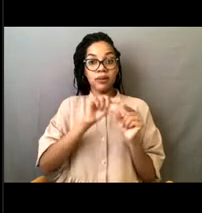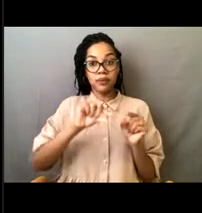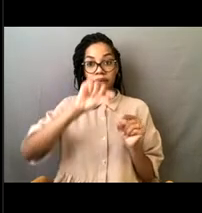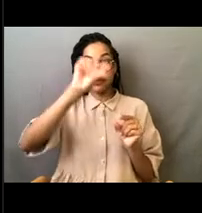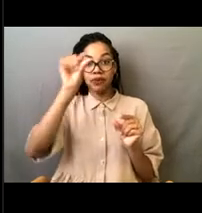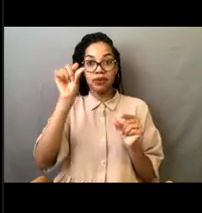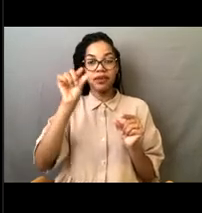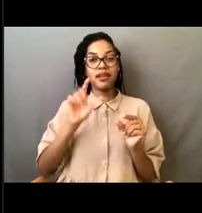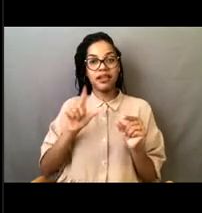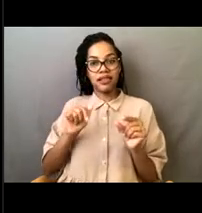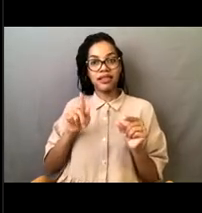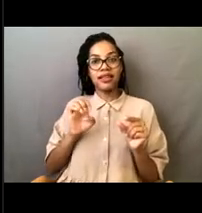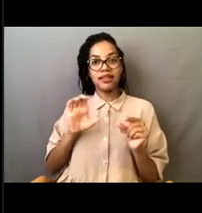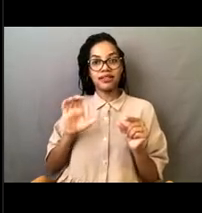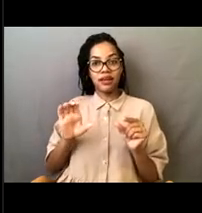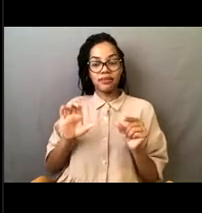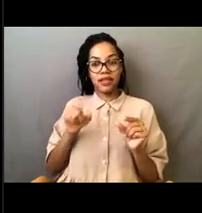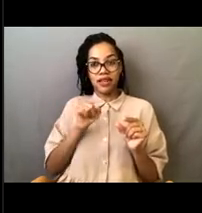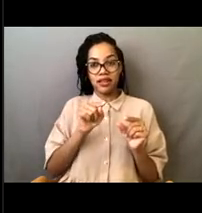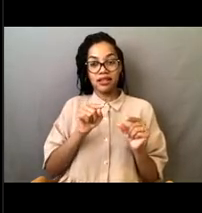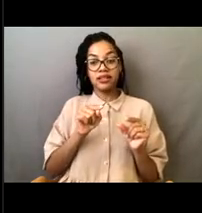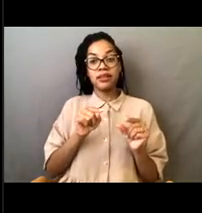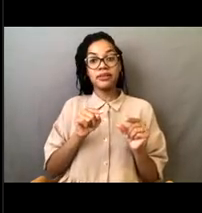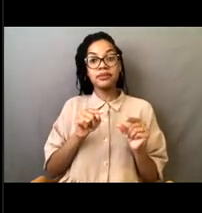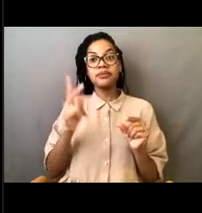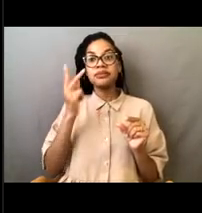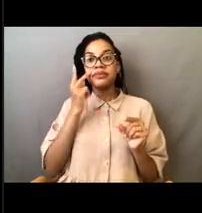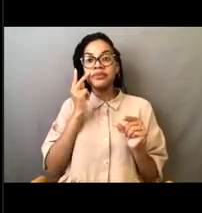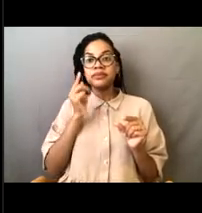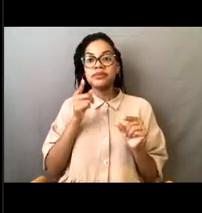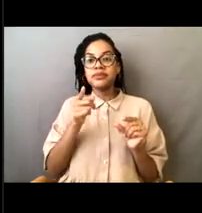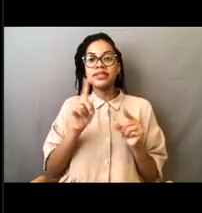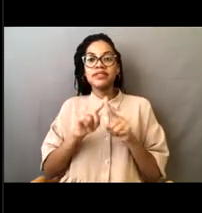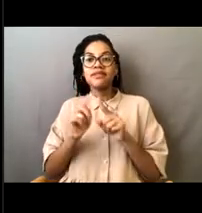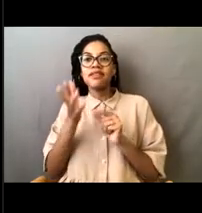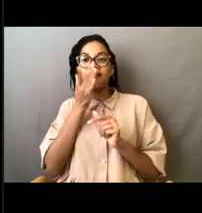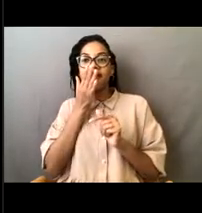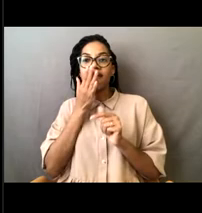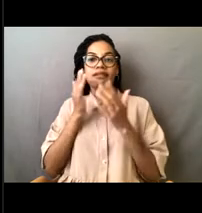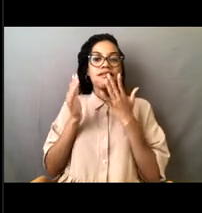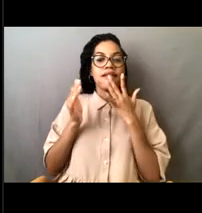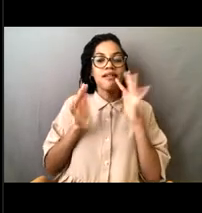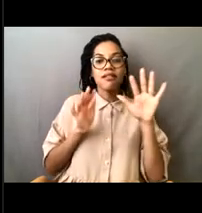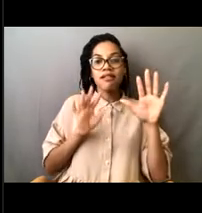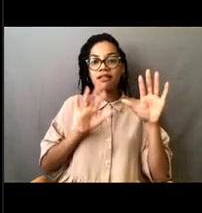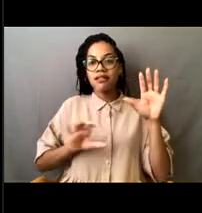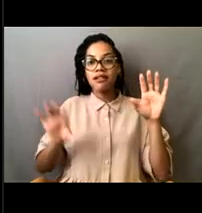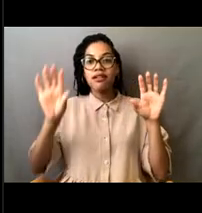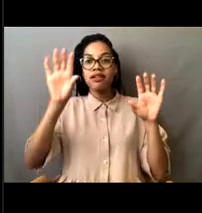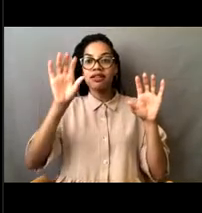and then all of the outlines, those various colors, and you can see that they're kind of labeled.